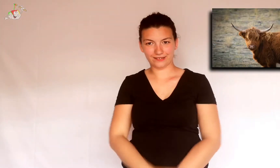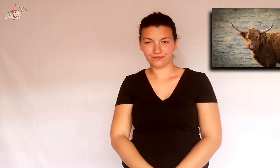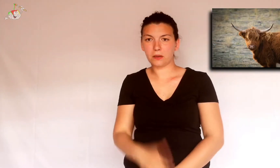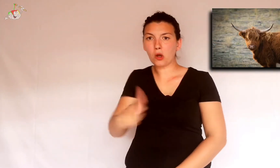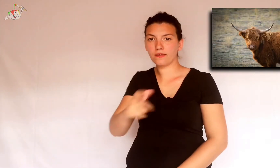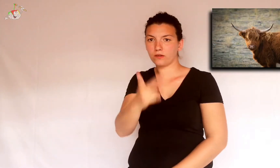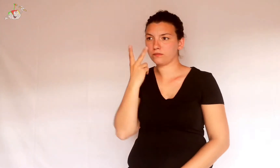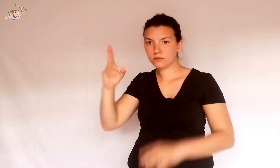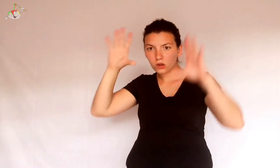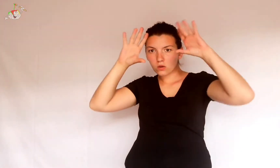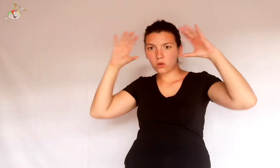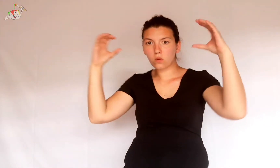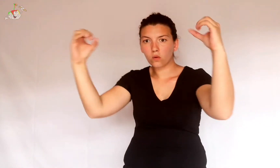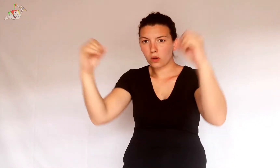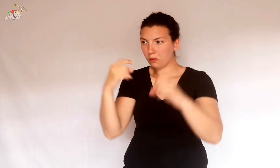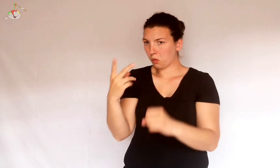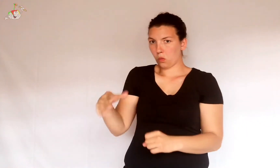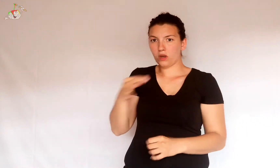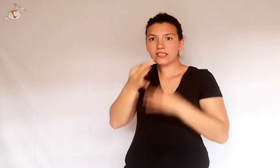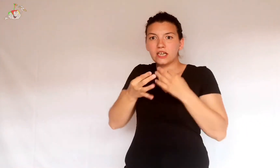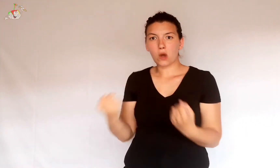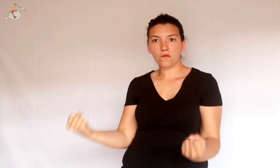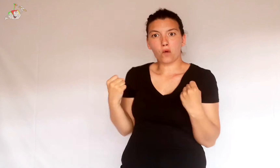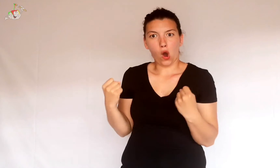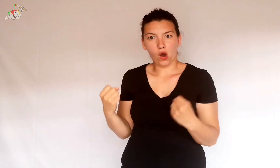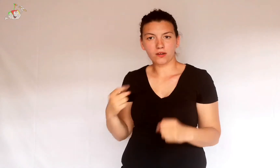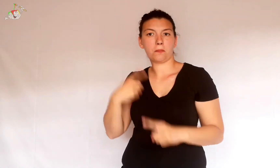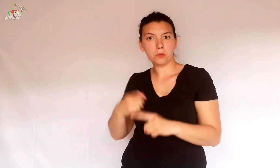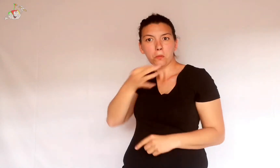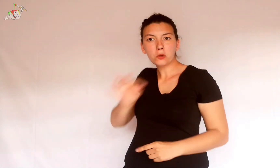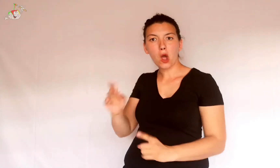Seeing their horns we realize that they are strong and able to defend